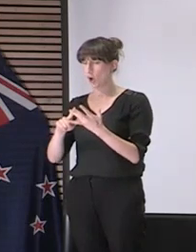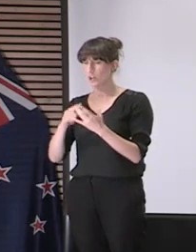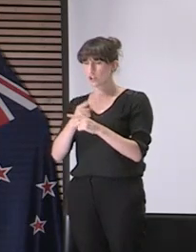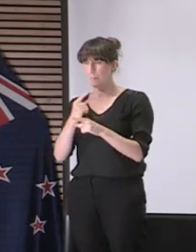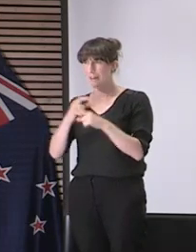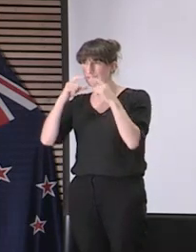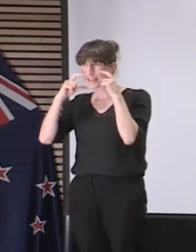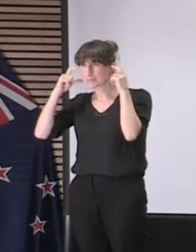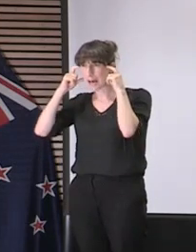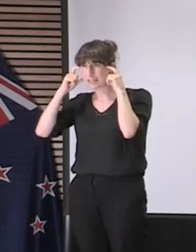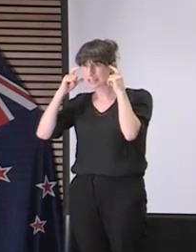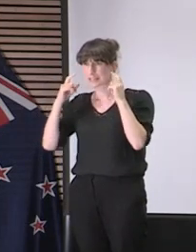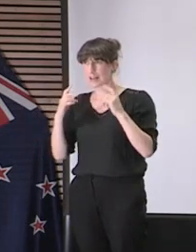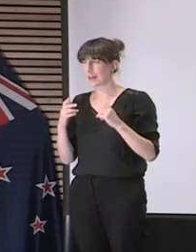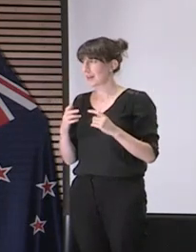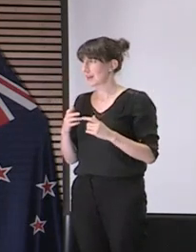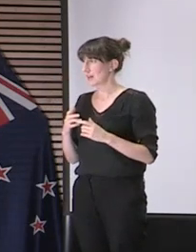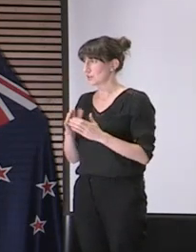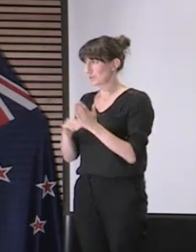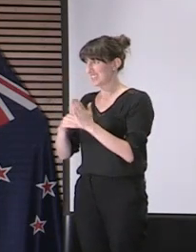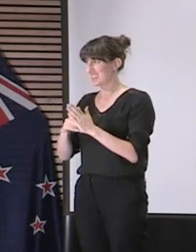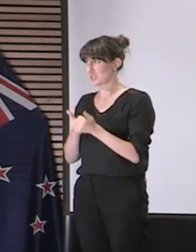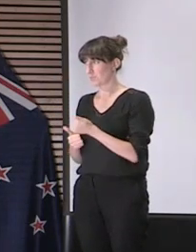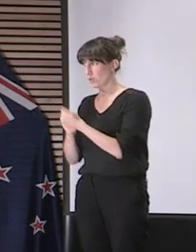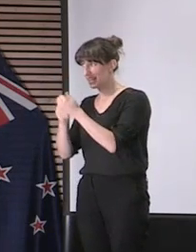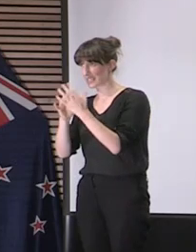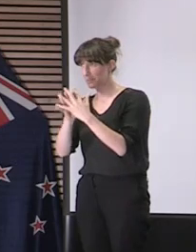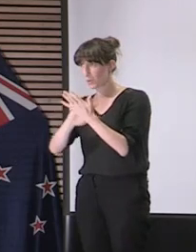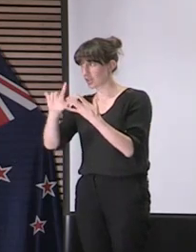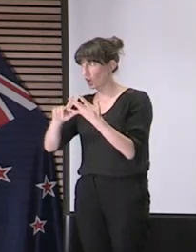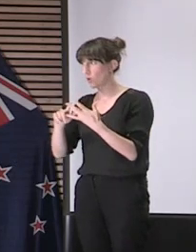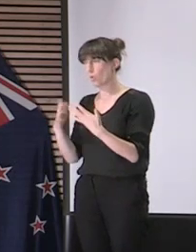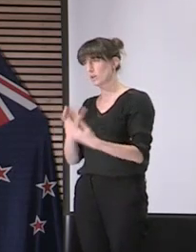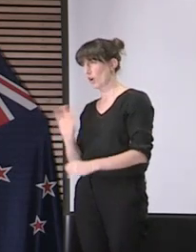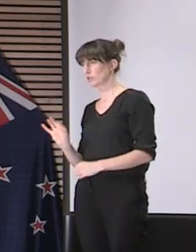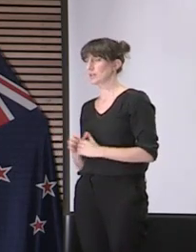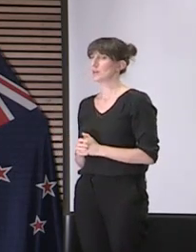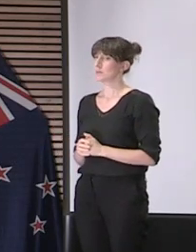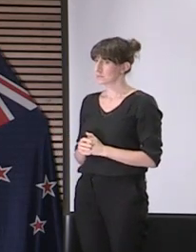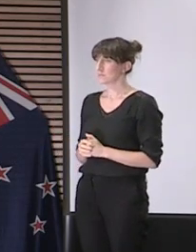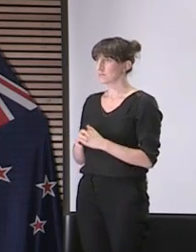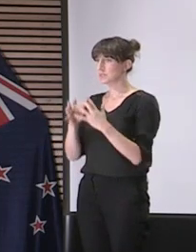your own face mask is it fair to say New Zealand has taken